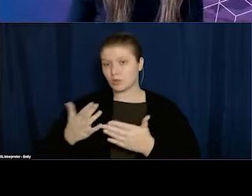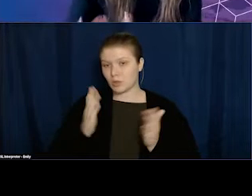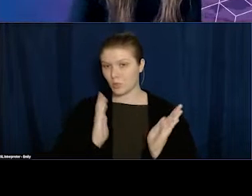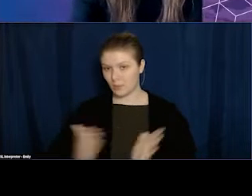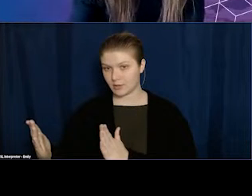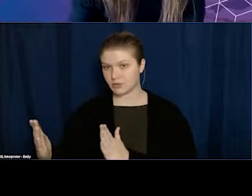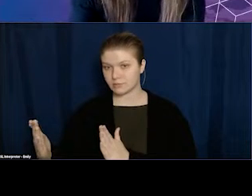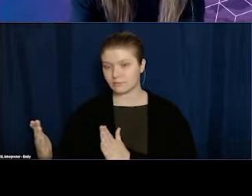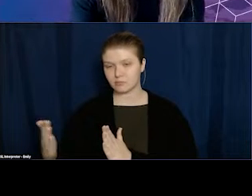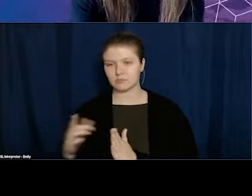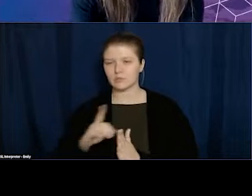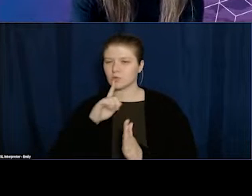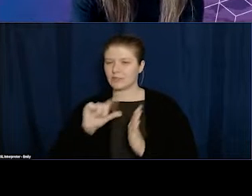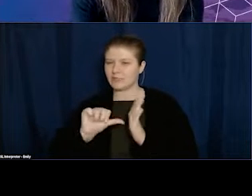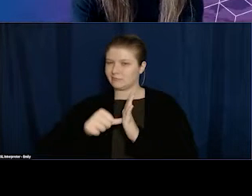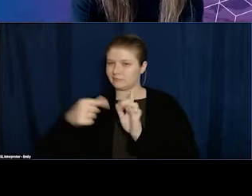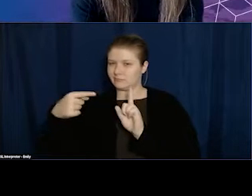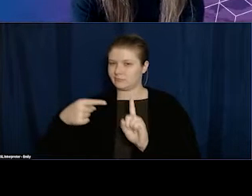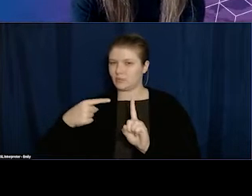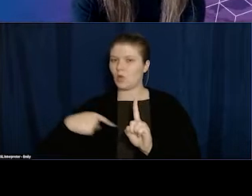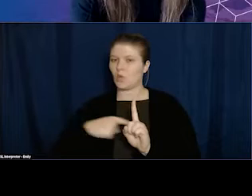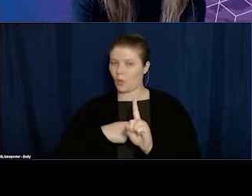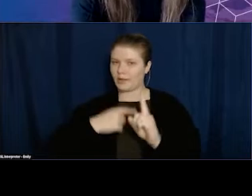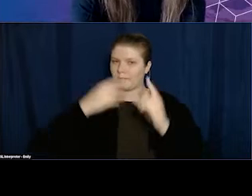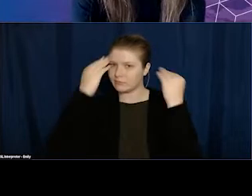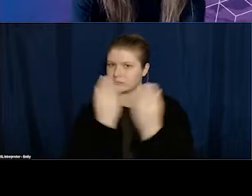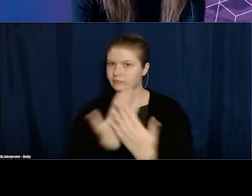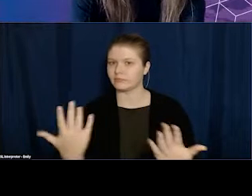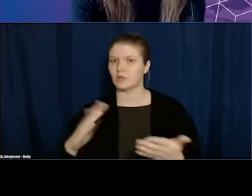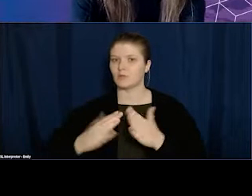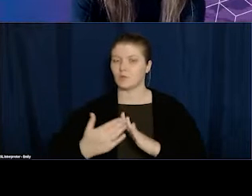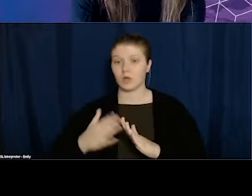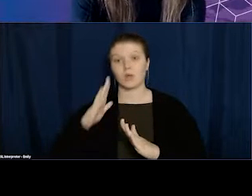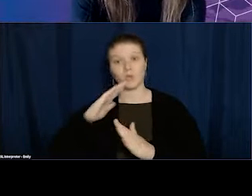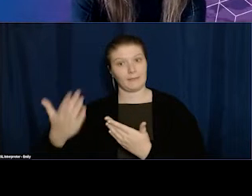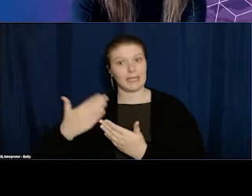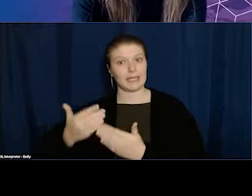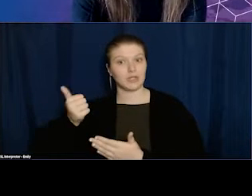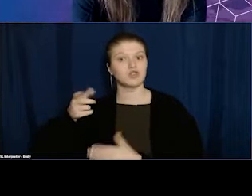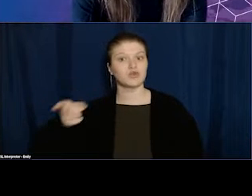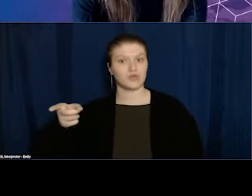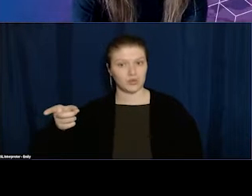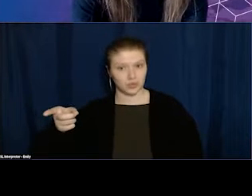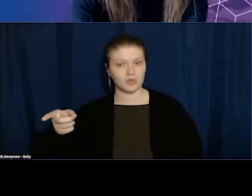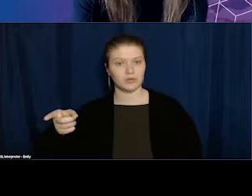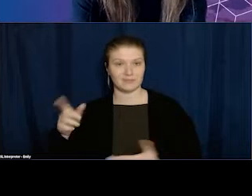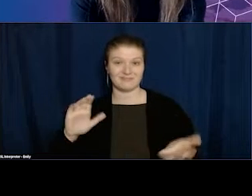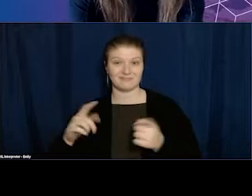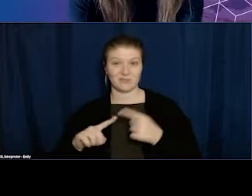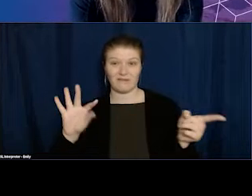that we've been telling the community what will make their lives much easier when using Research.gov. So we're very excited about all these features.